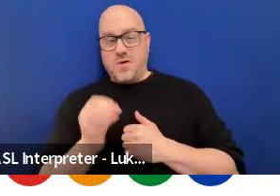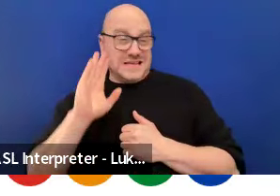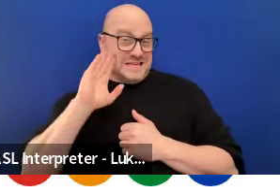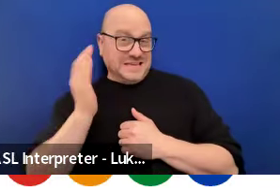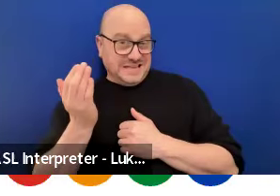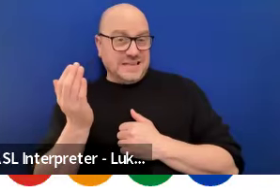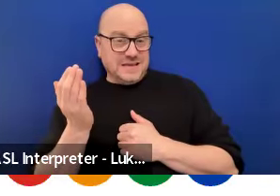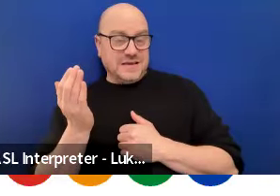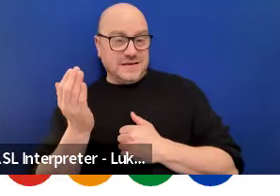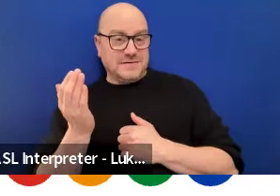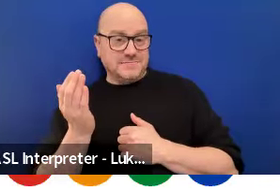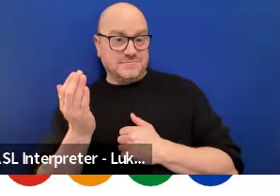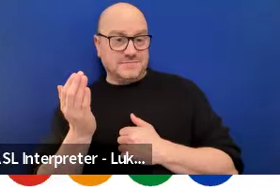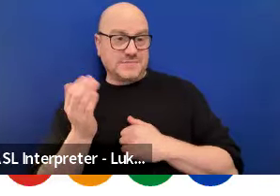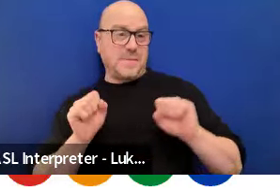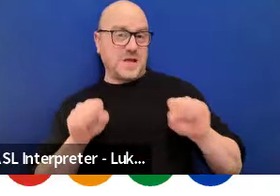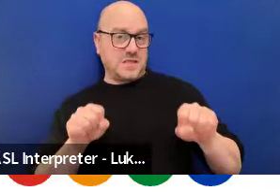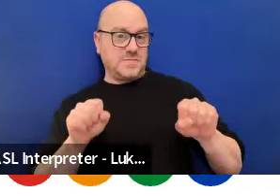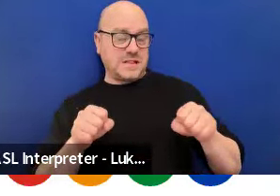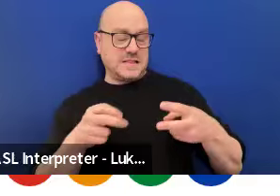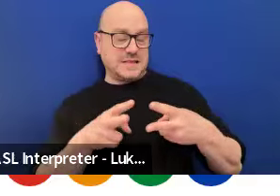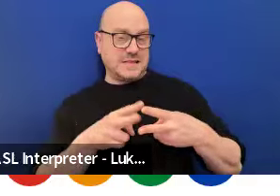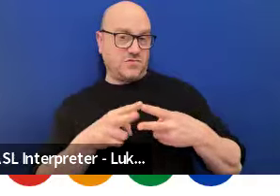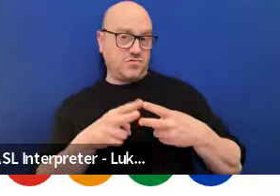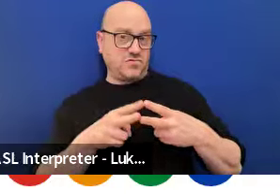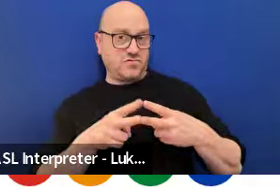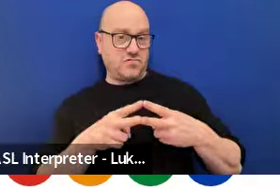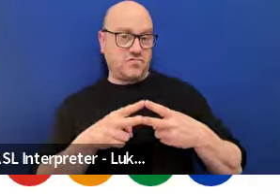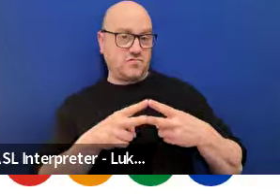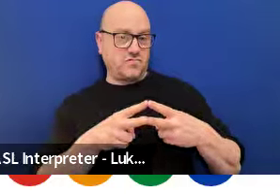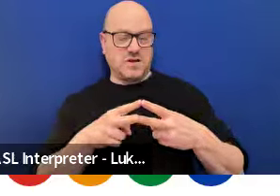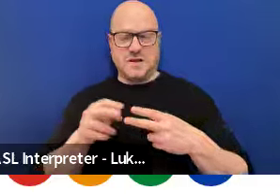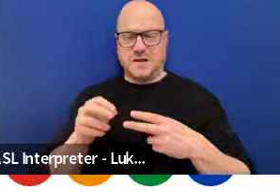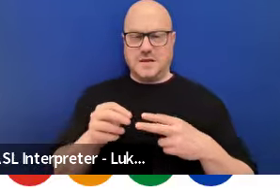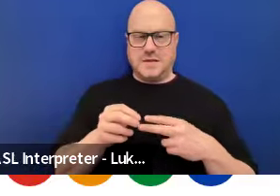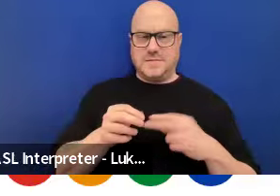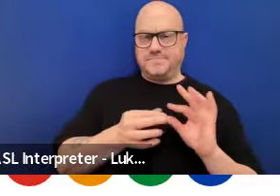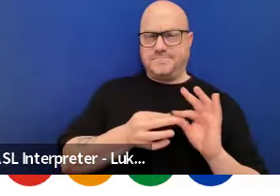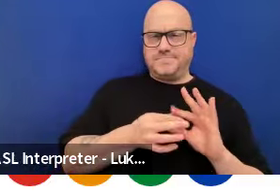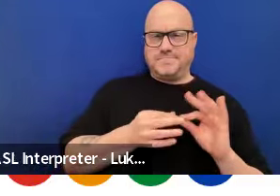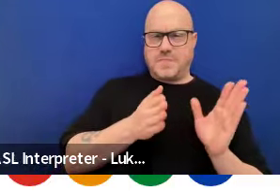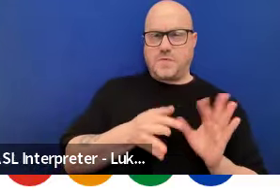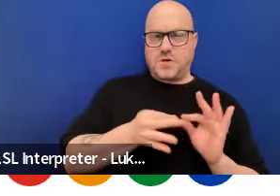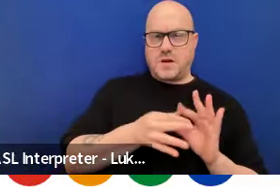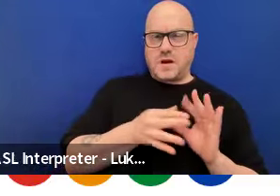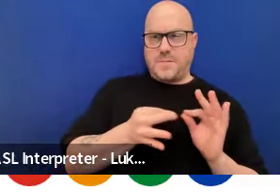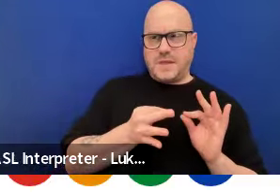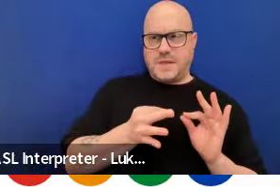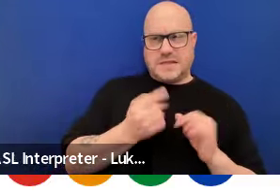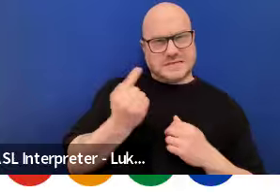BEFORE. SOUNDS LIKE IT IS POSSIBLE EITHER